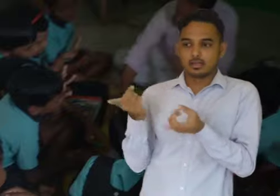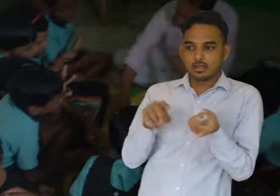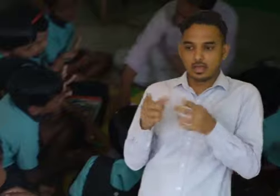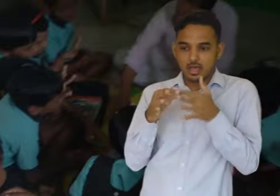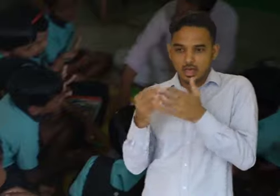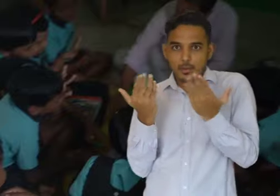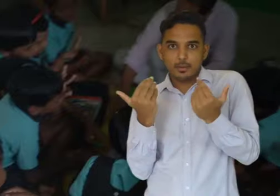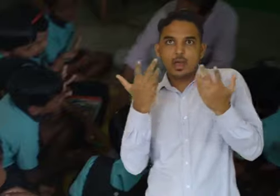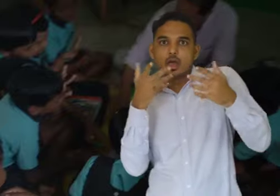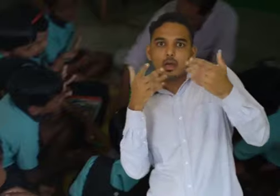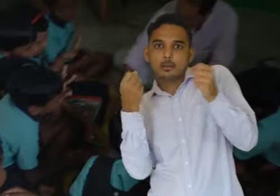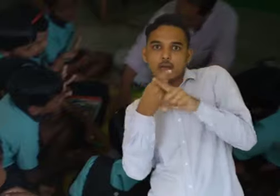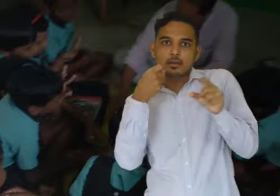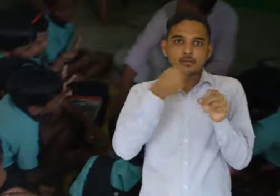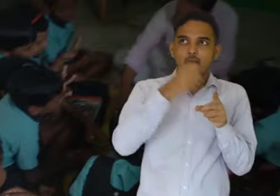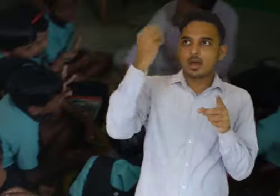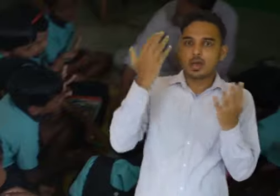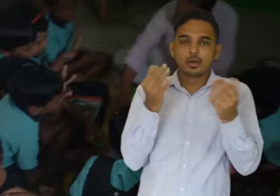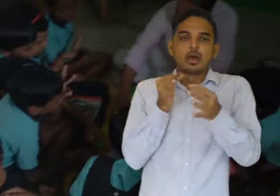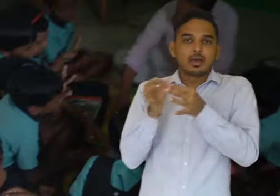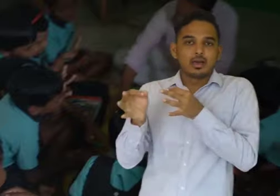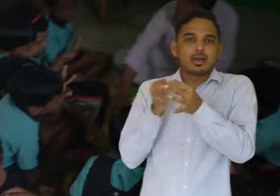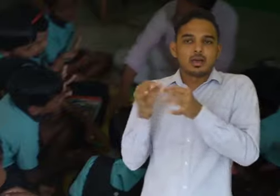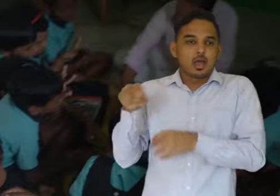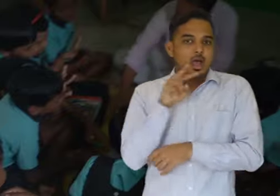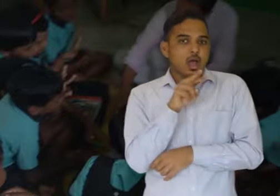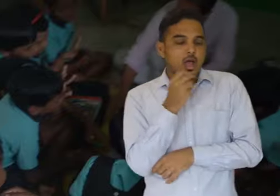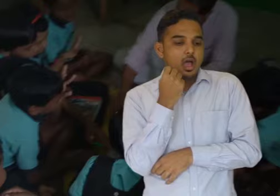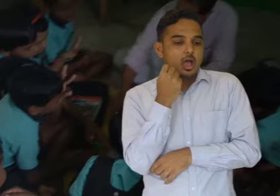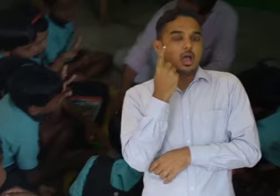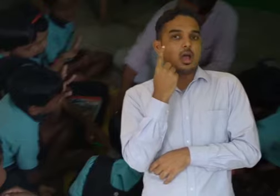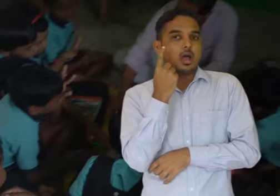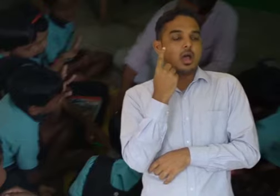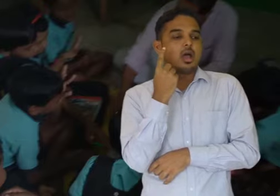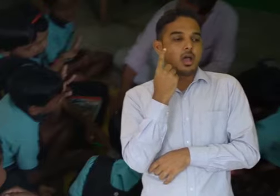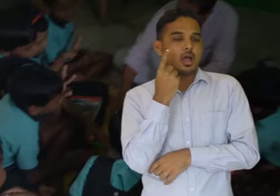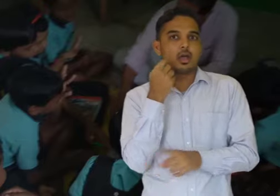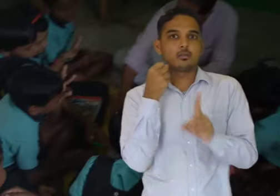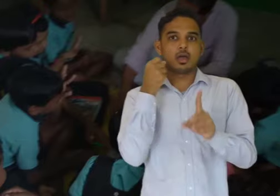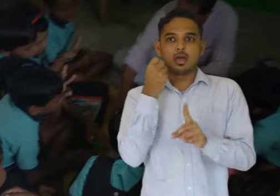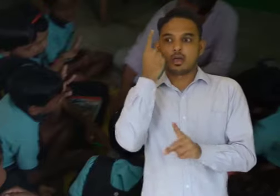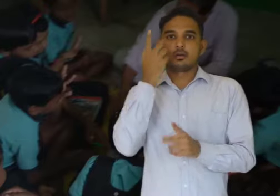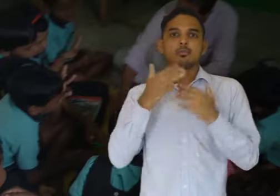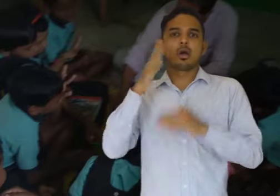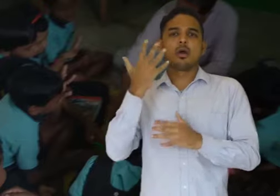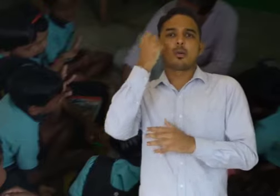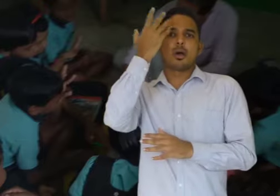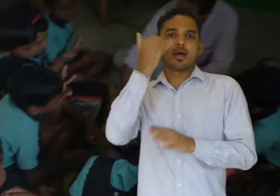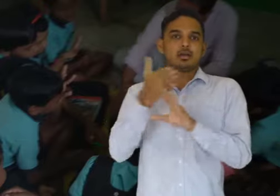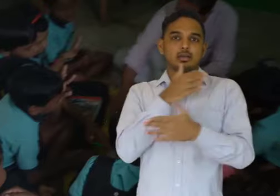the children here are engrossed with a technical expert the children had observed how the bulk fuses sometimes and the lights go out